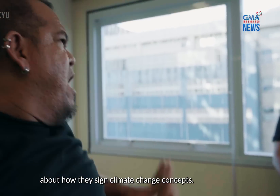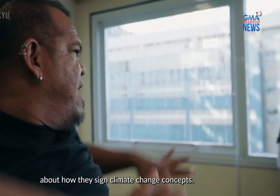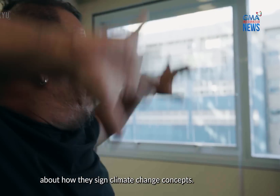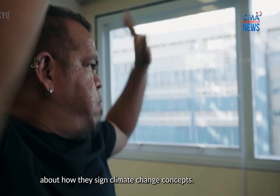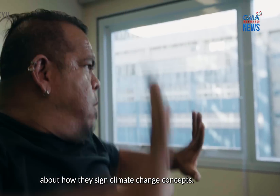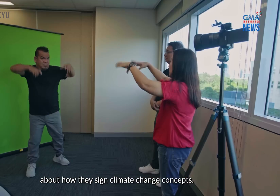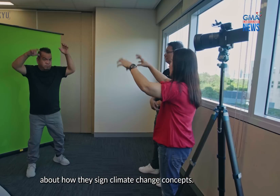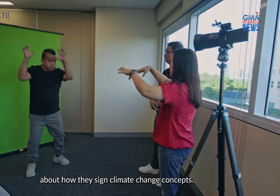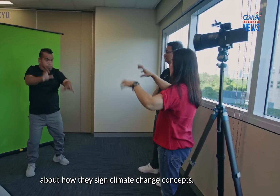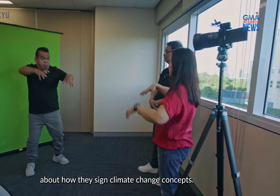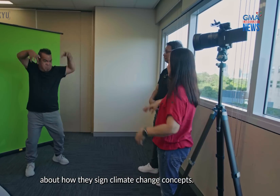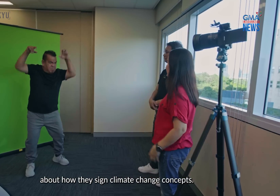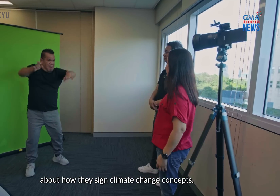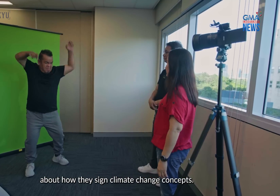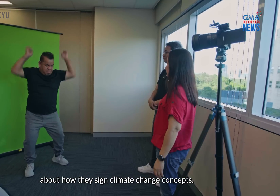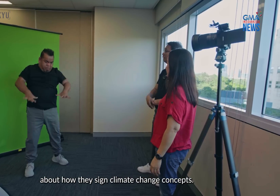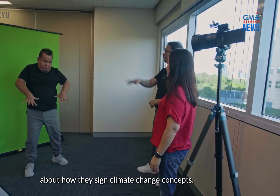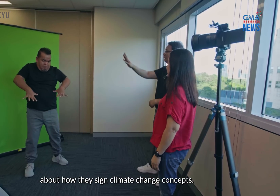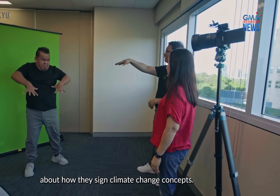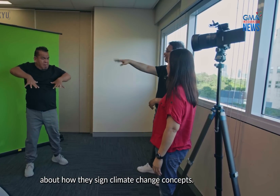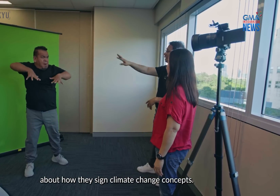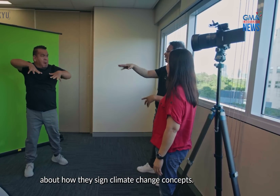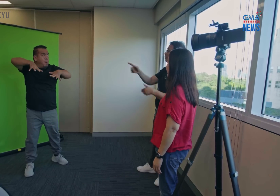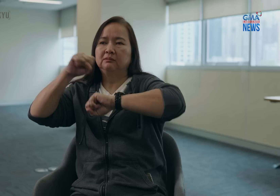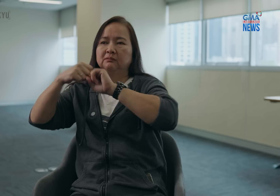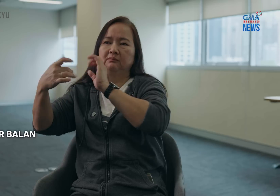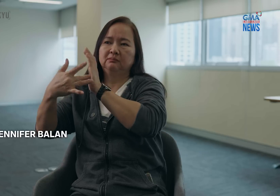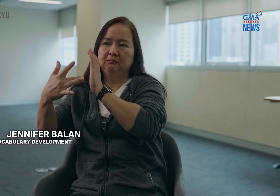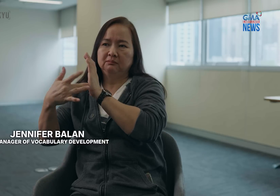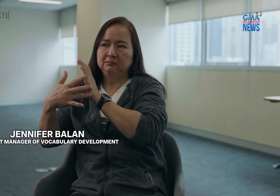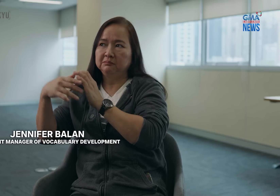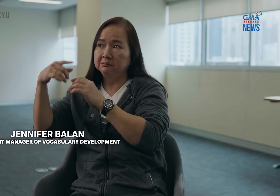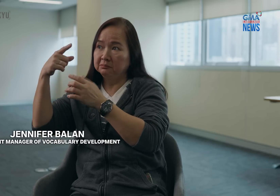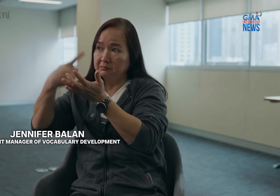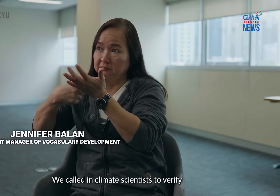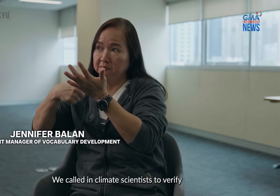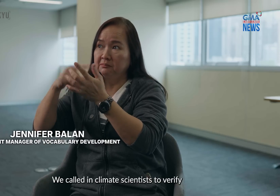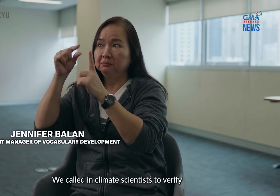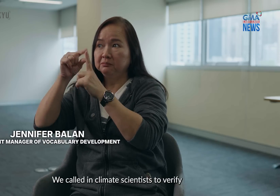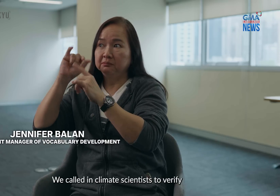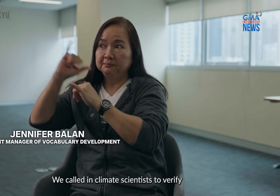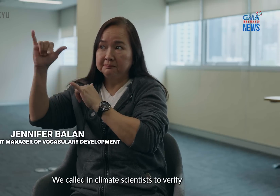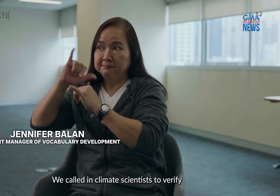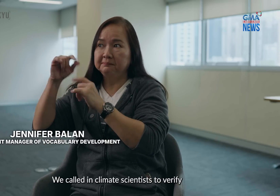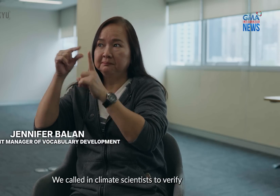the group gathered information from Deaf communities in various regions of the country